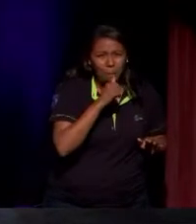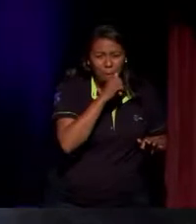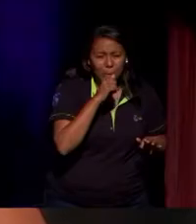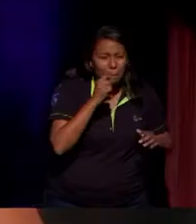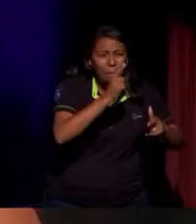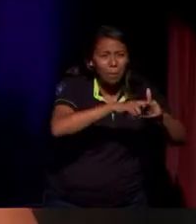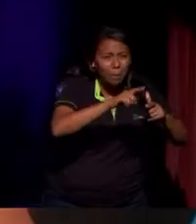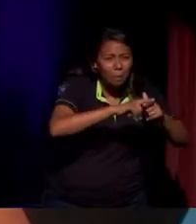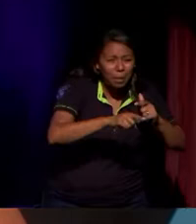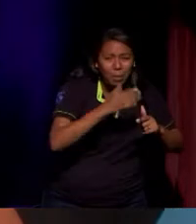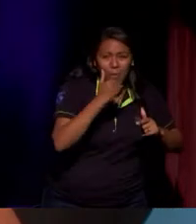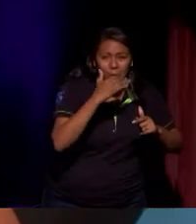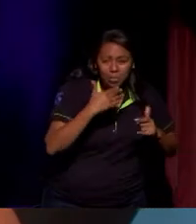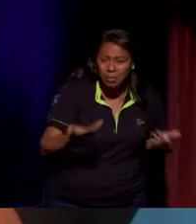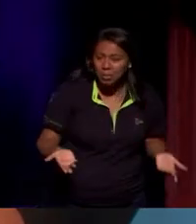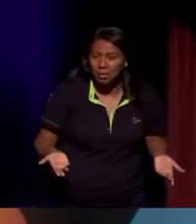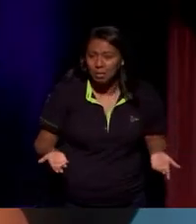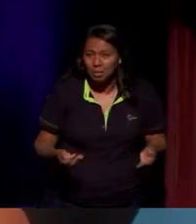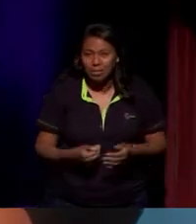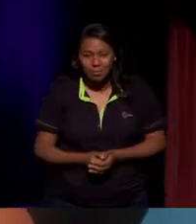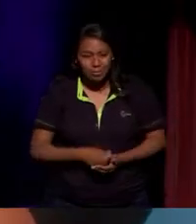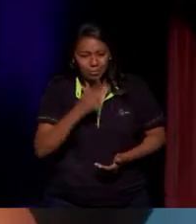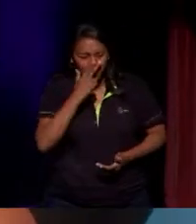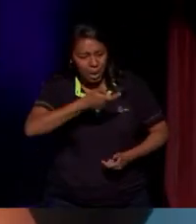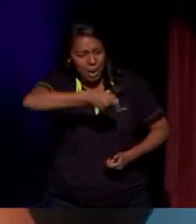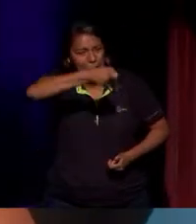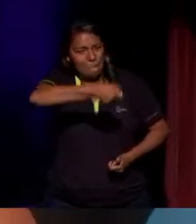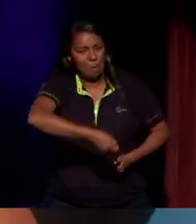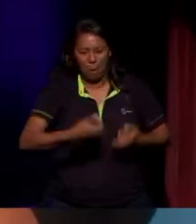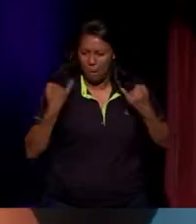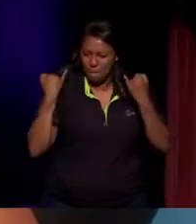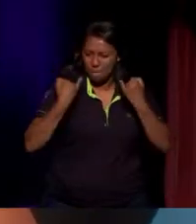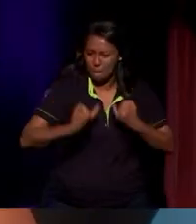of a culture that imposes thinness as an ideal of beauty,